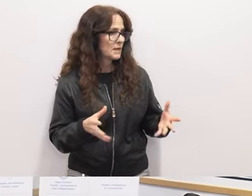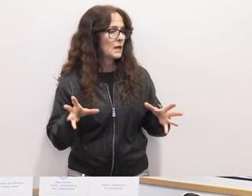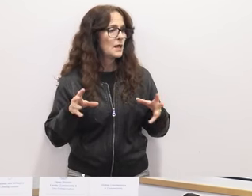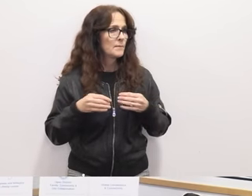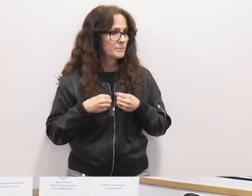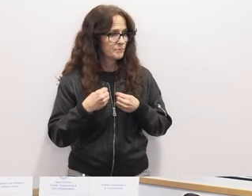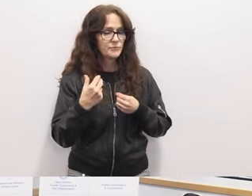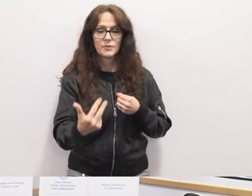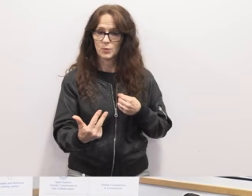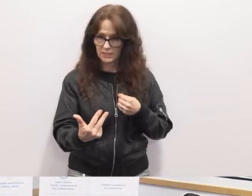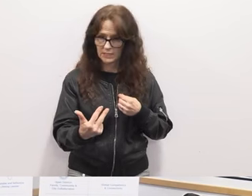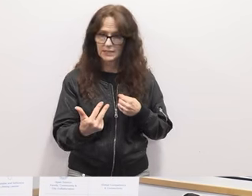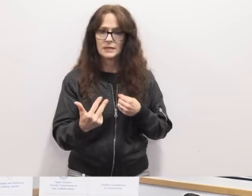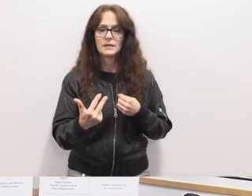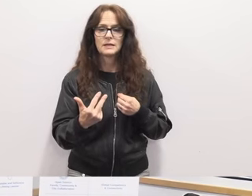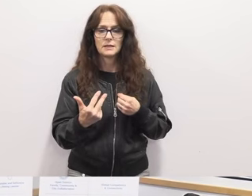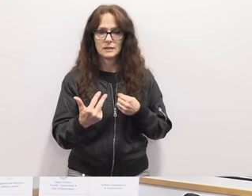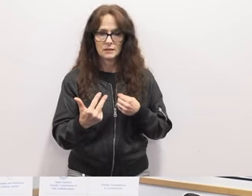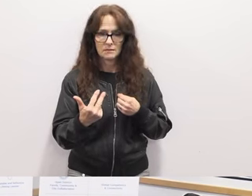I'm good with five.